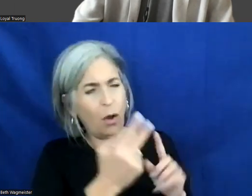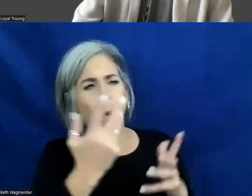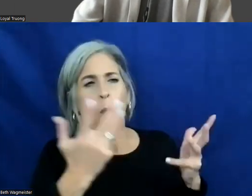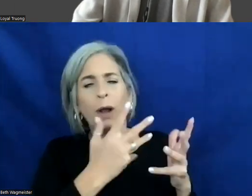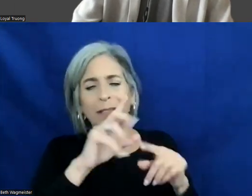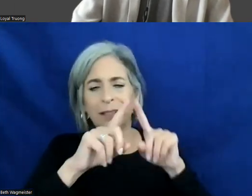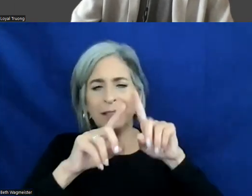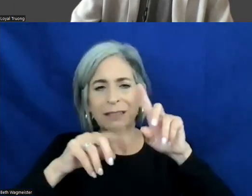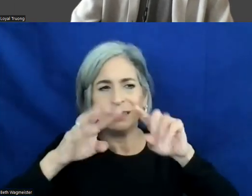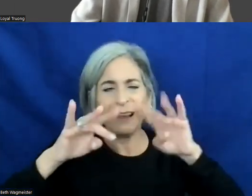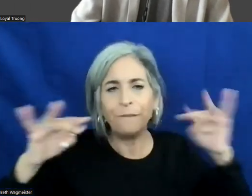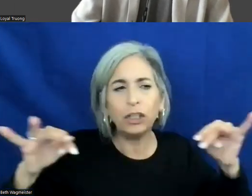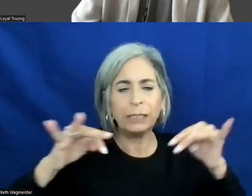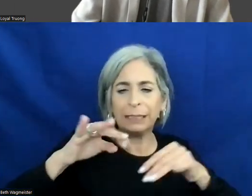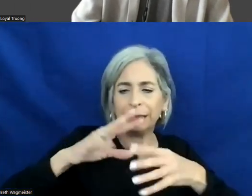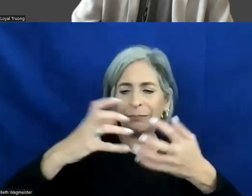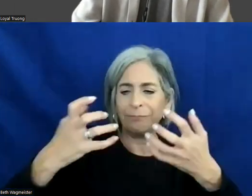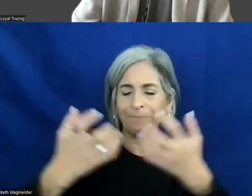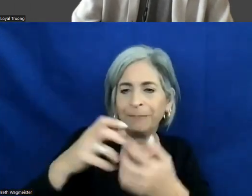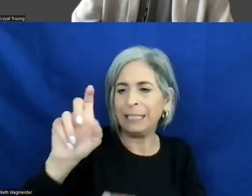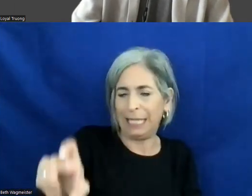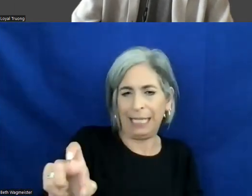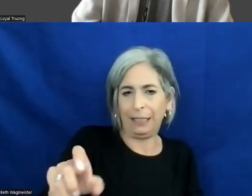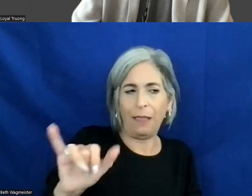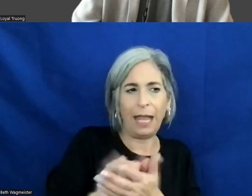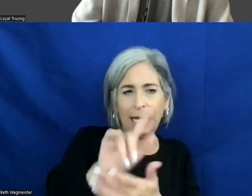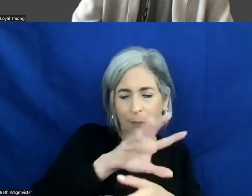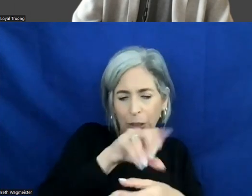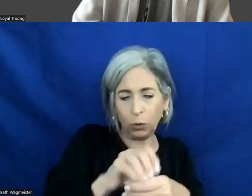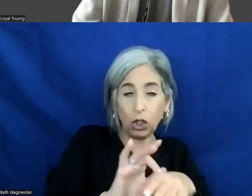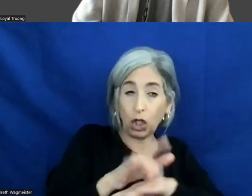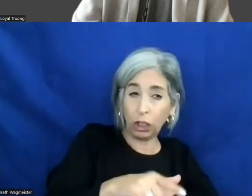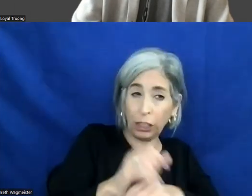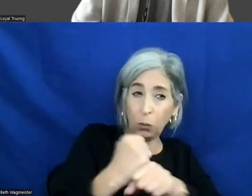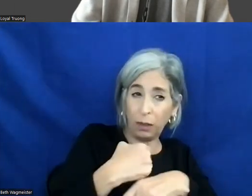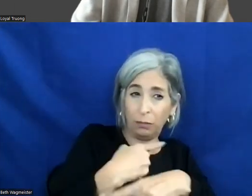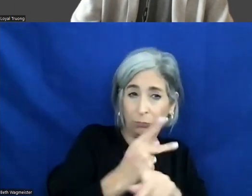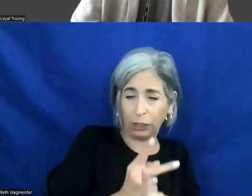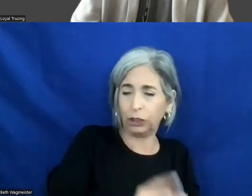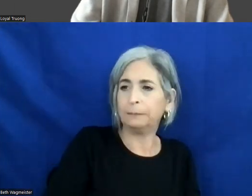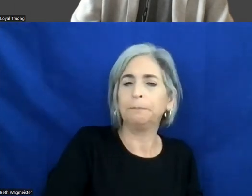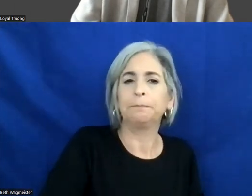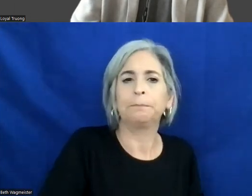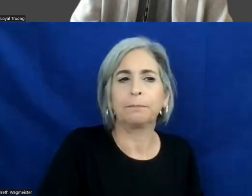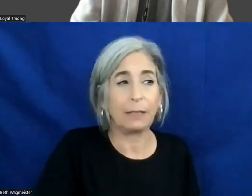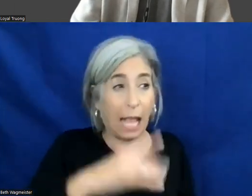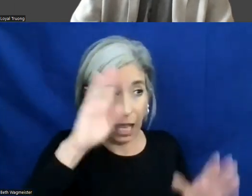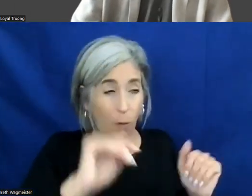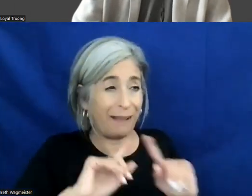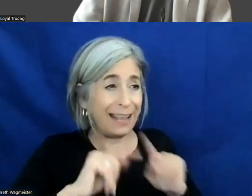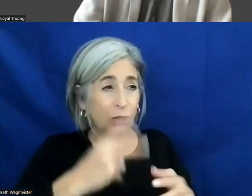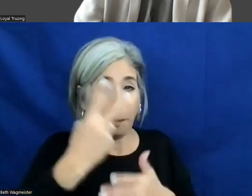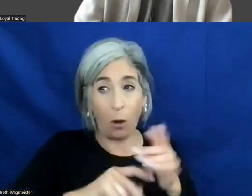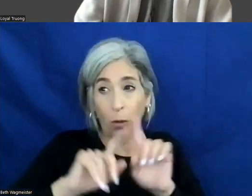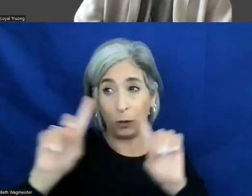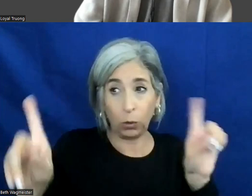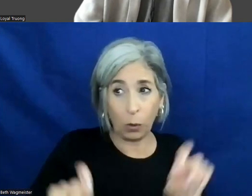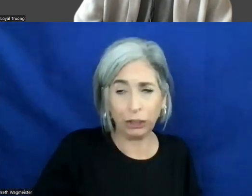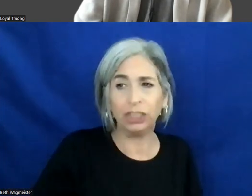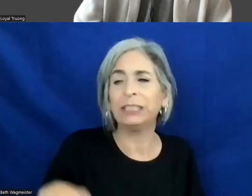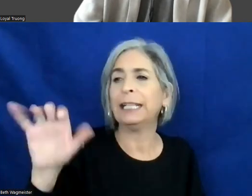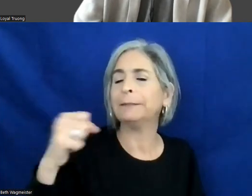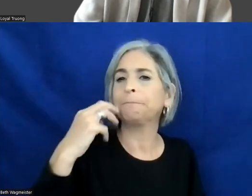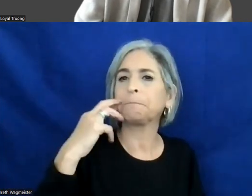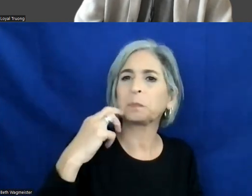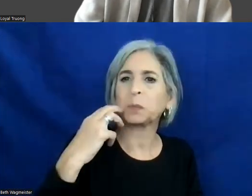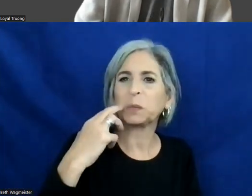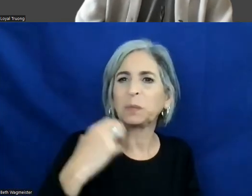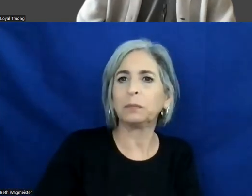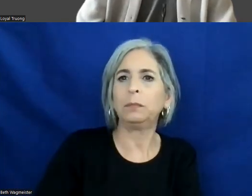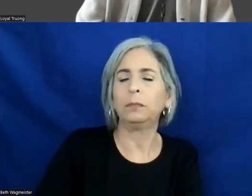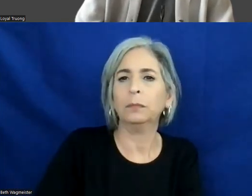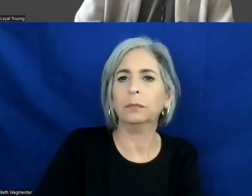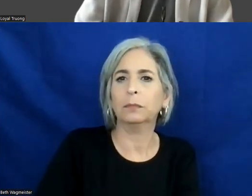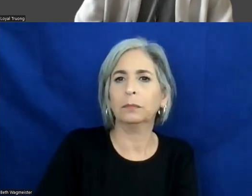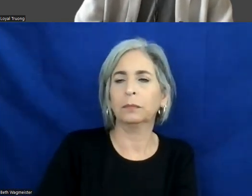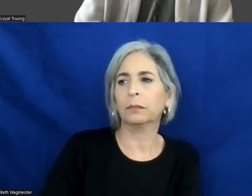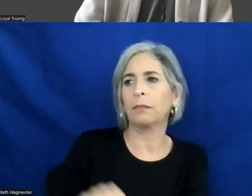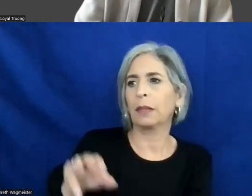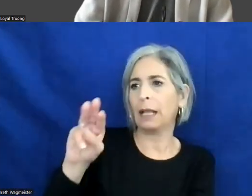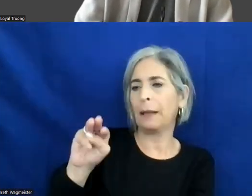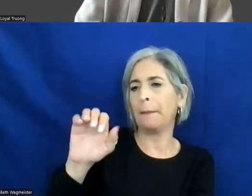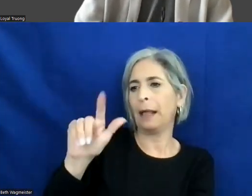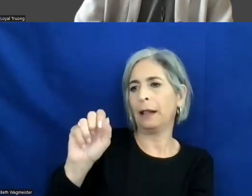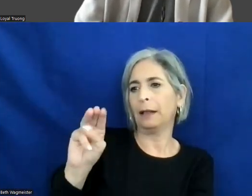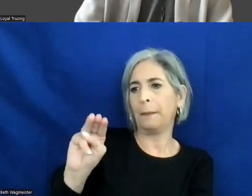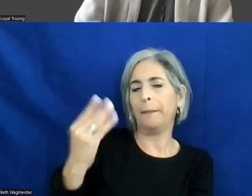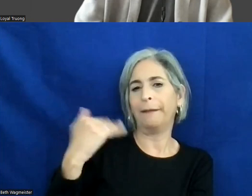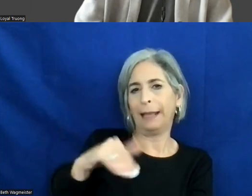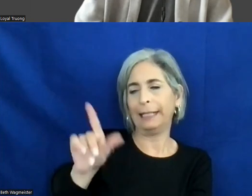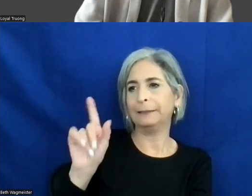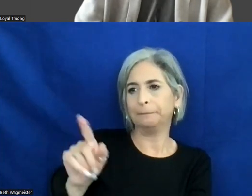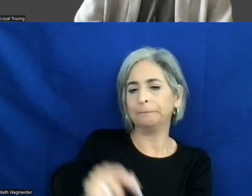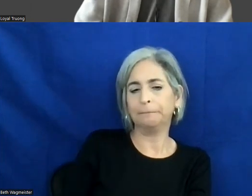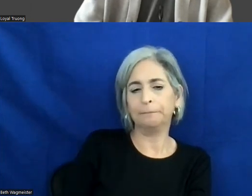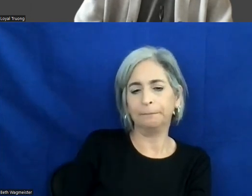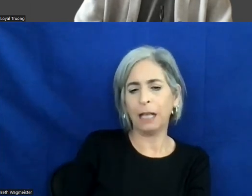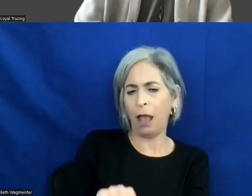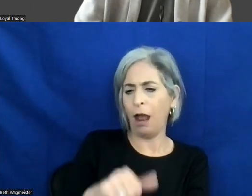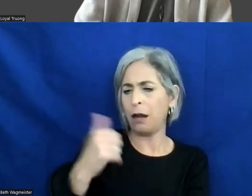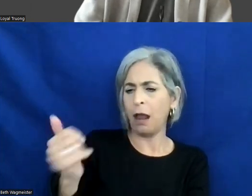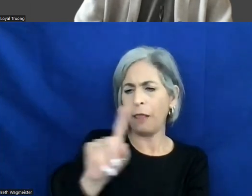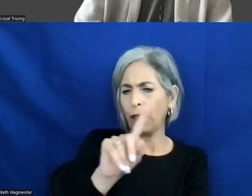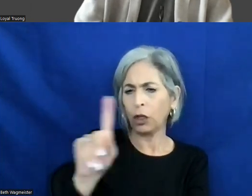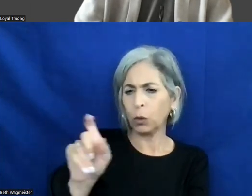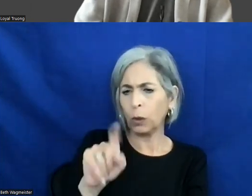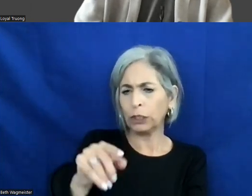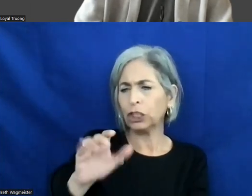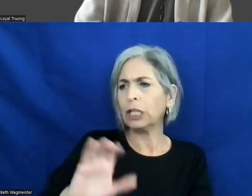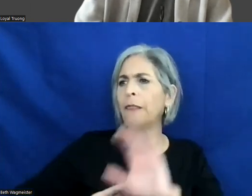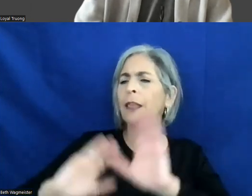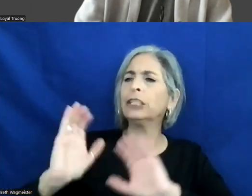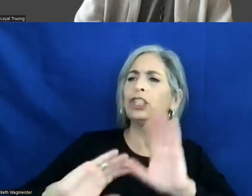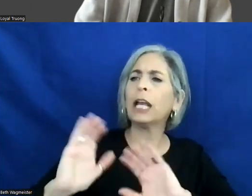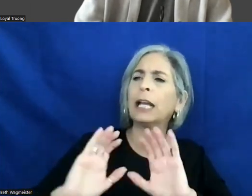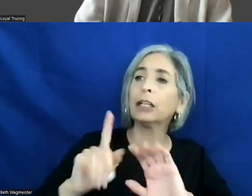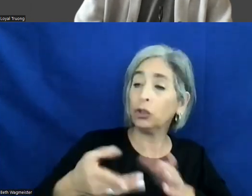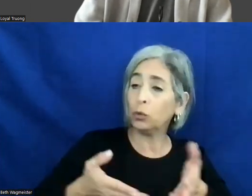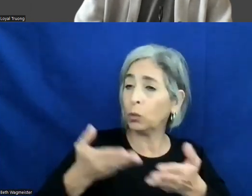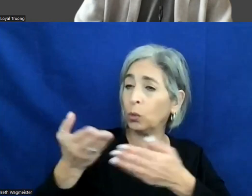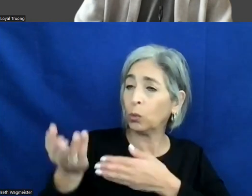needs that needs to be included earlier on. >> MALCOLM MEISTRELL: Can you recommend tools or